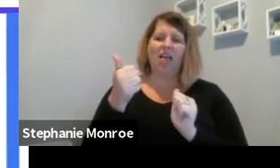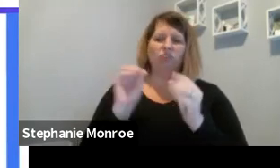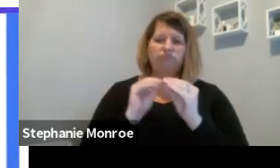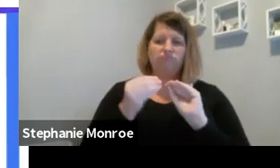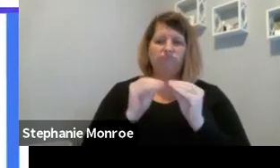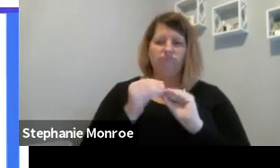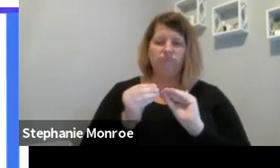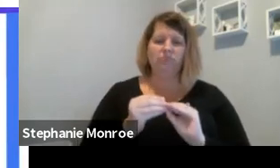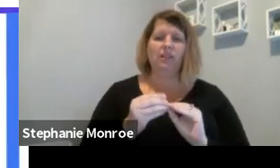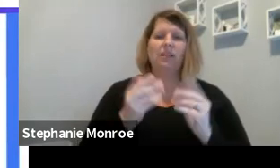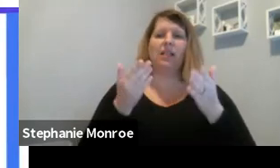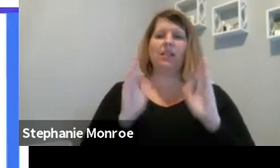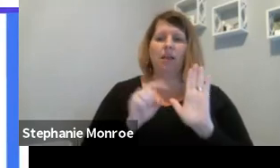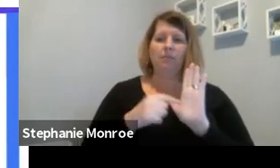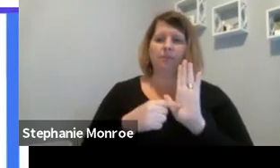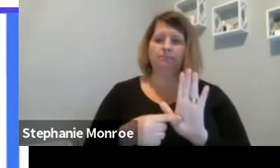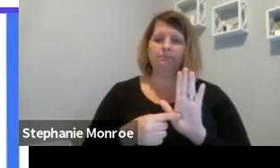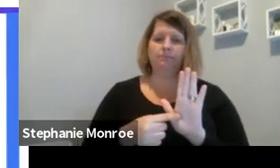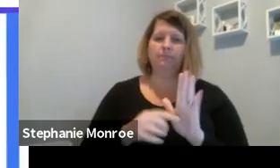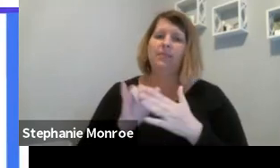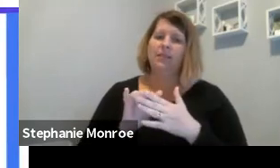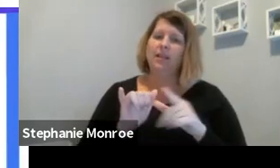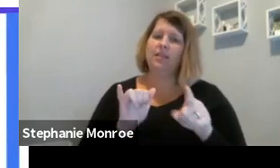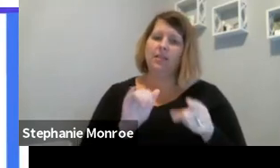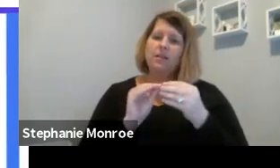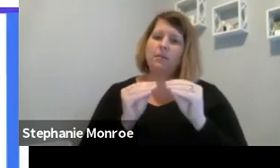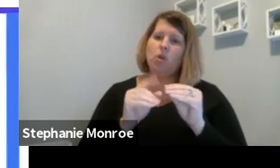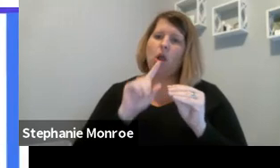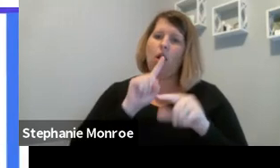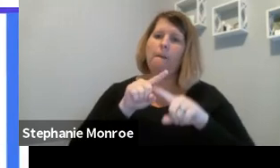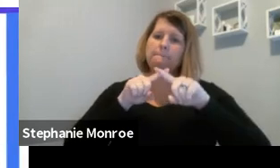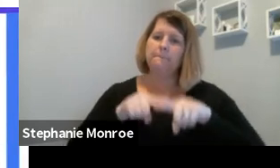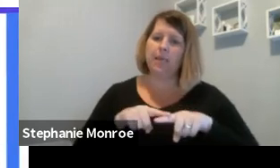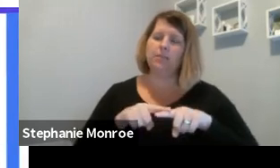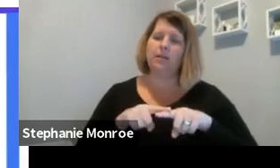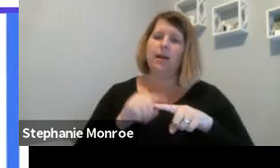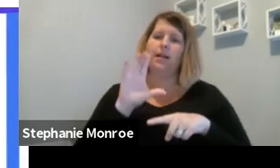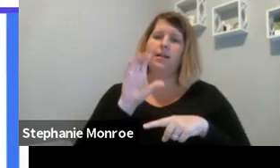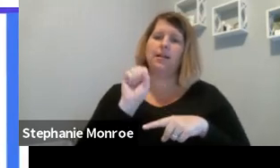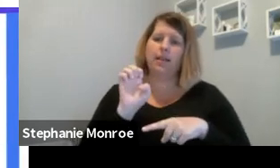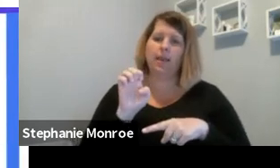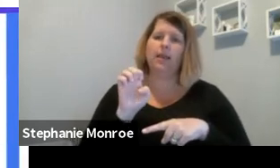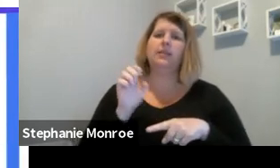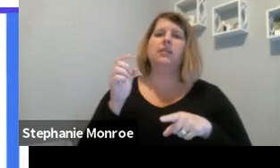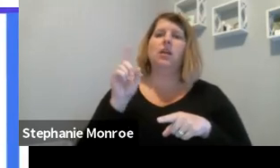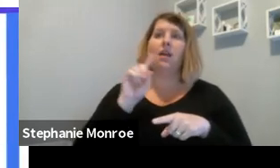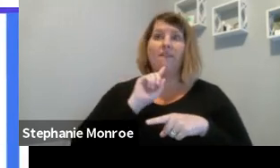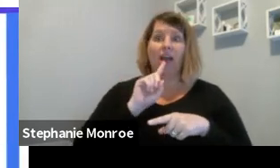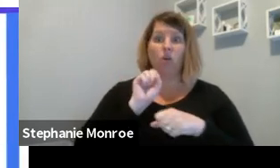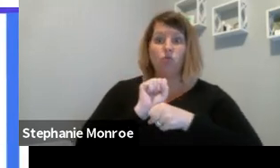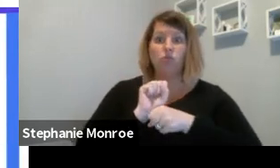let me point out that the following statistics are based on the cases that have actually been reported.